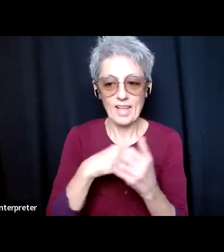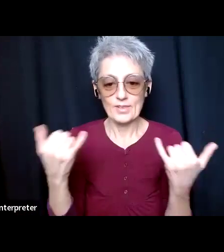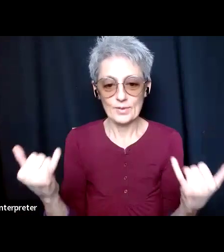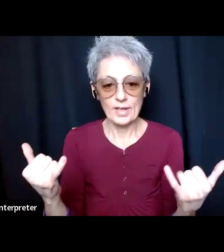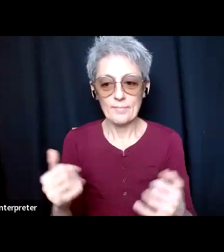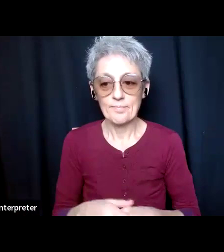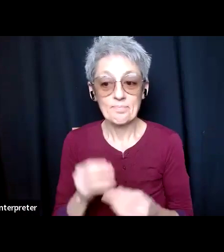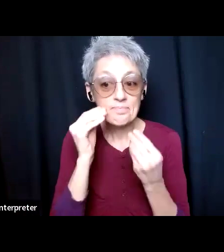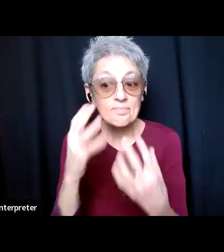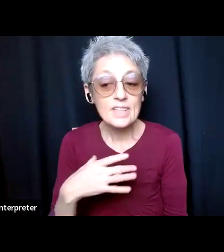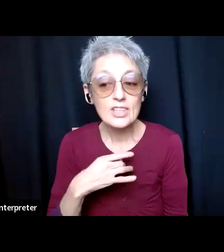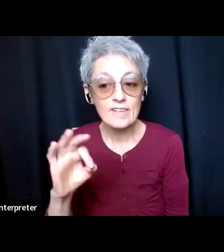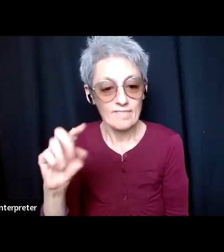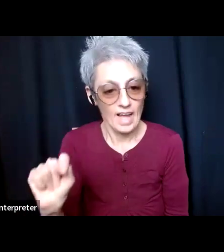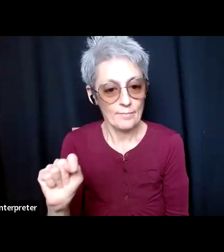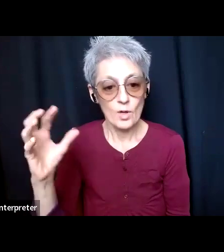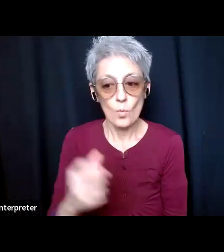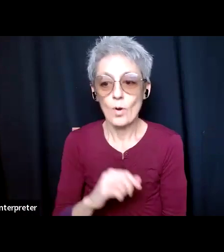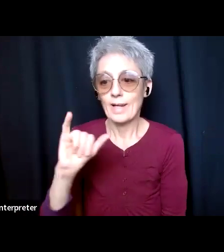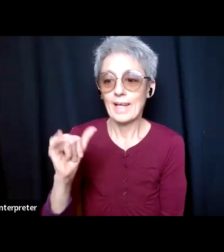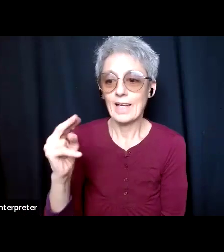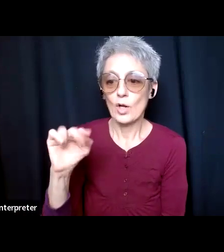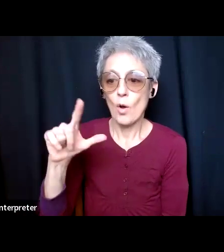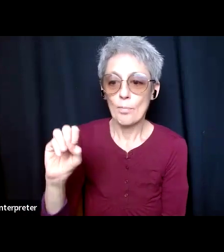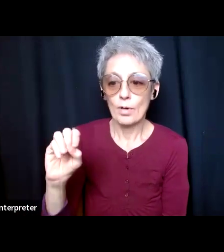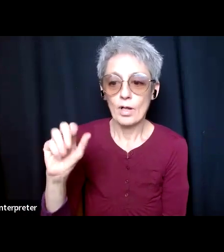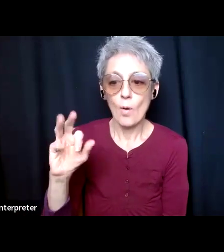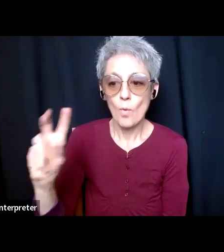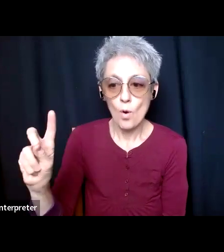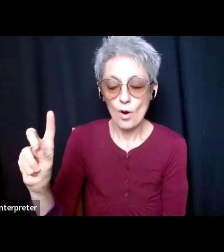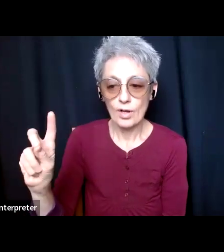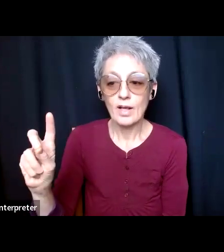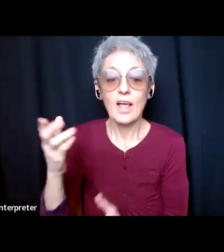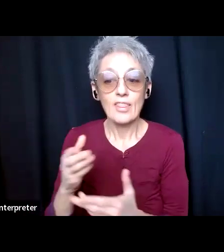Dr. Brooke Macnamara will make the moderator, will do the moderation of this.